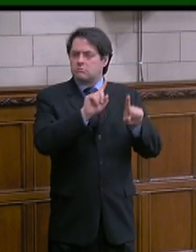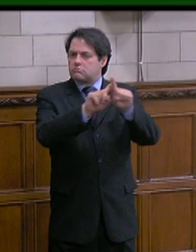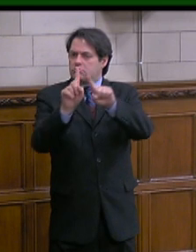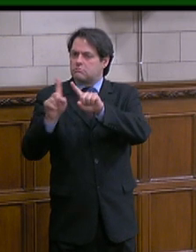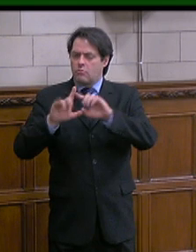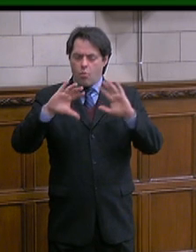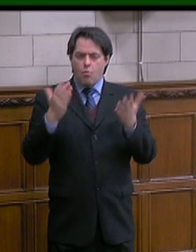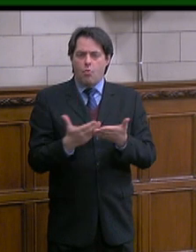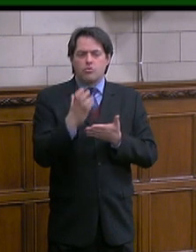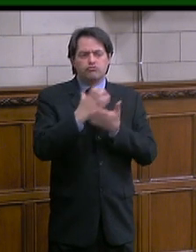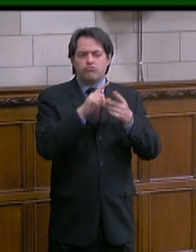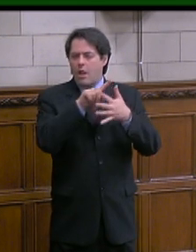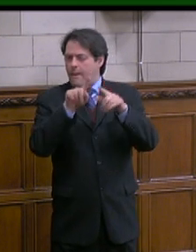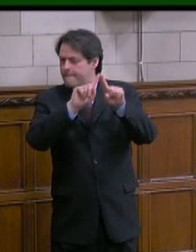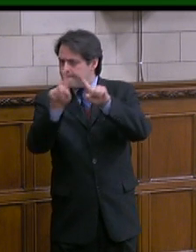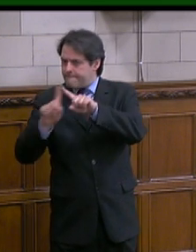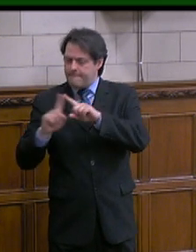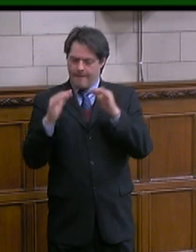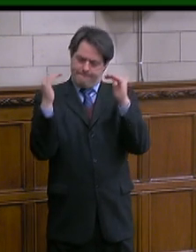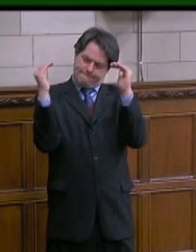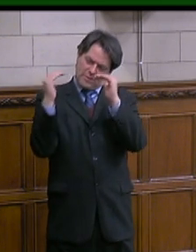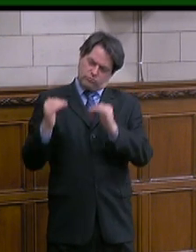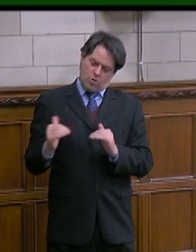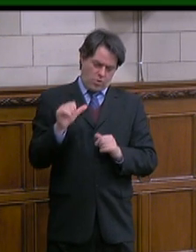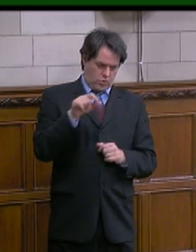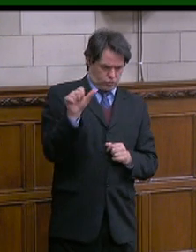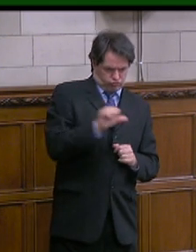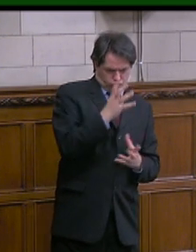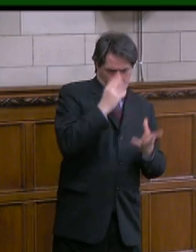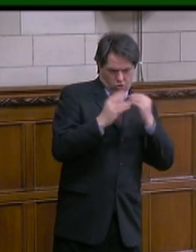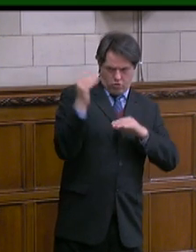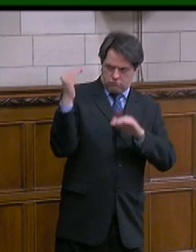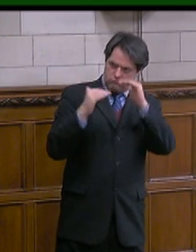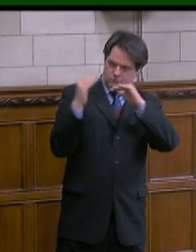the globe and benchmarked what our children are expected to learn at different stages.